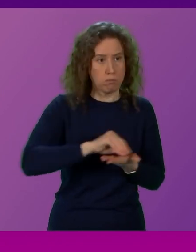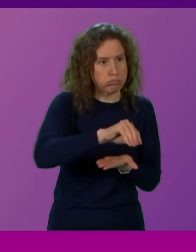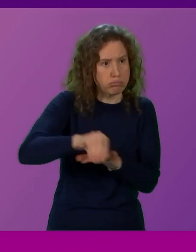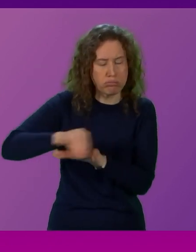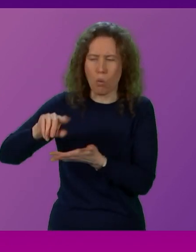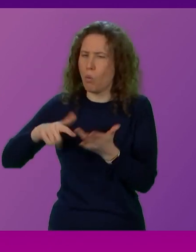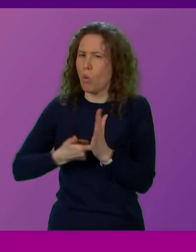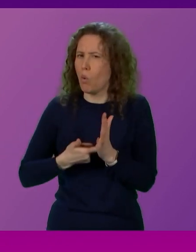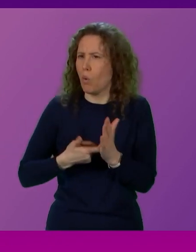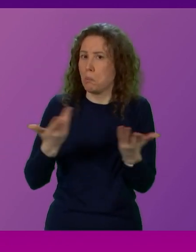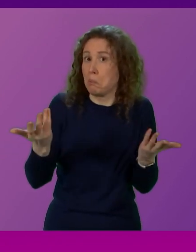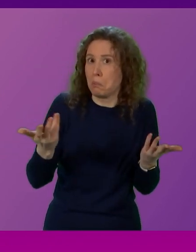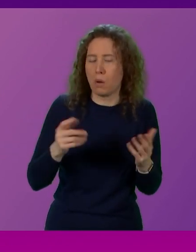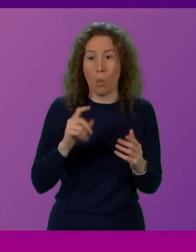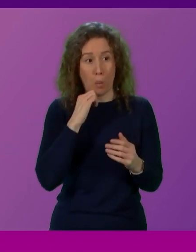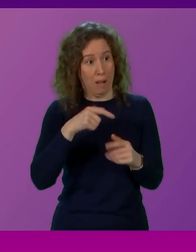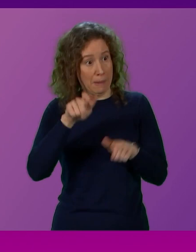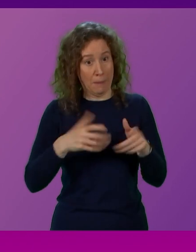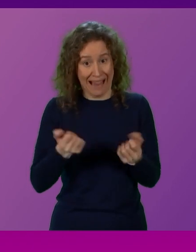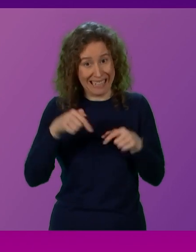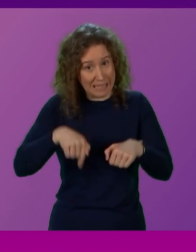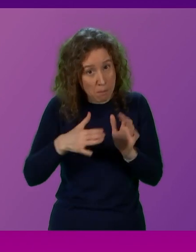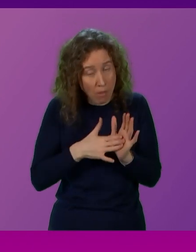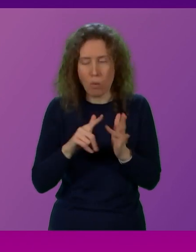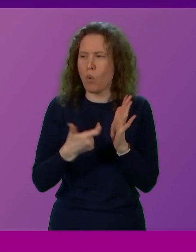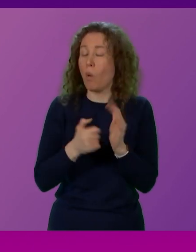Will our constituents get the payment this month or will the winter heating payment end